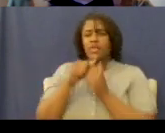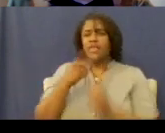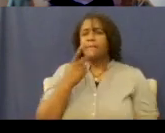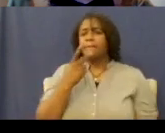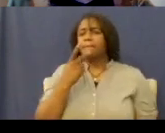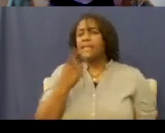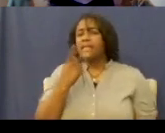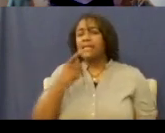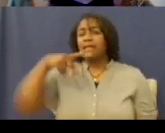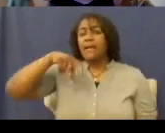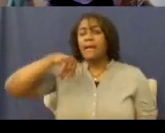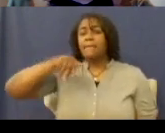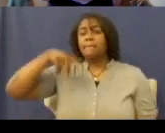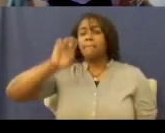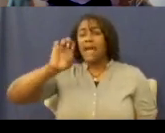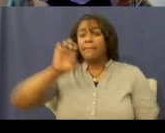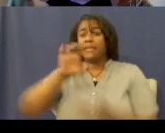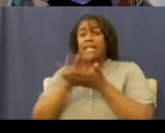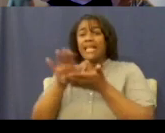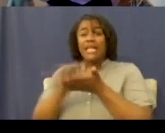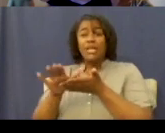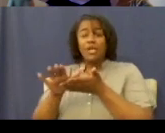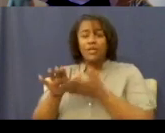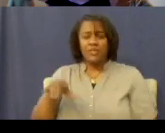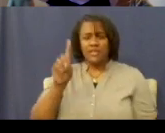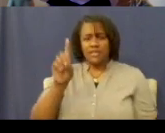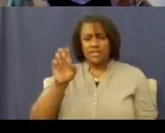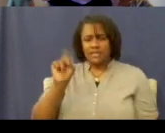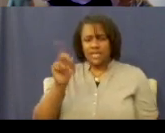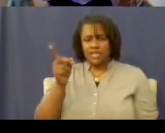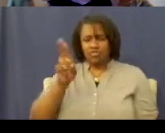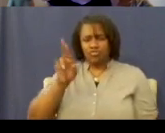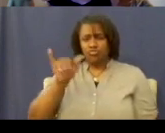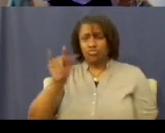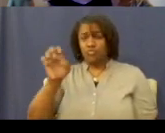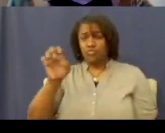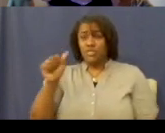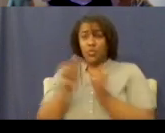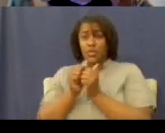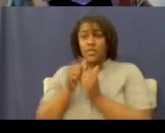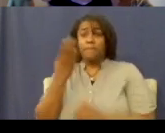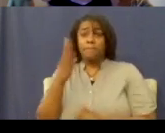You can make dendrites with blue pipe cleaners that are shorter,